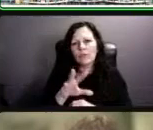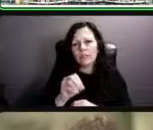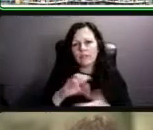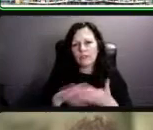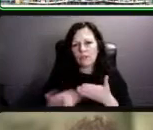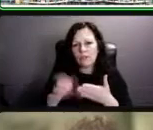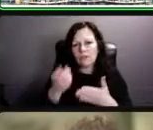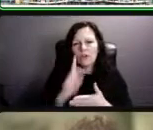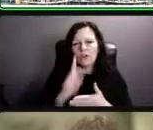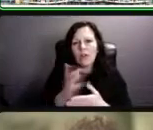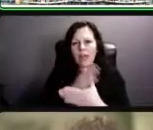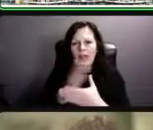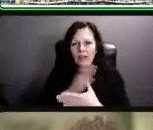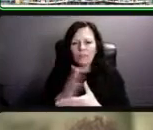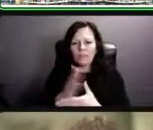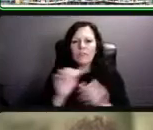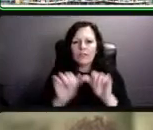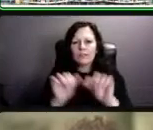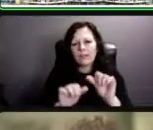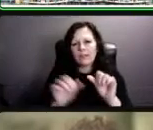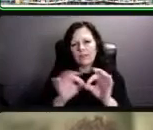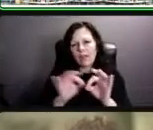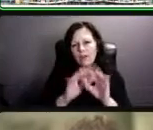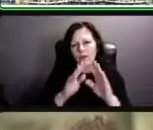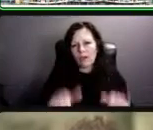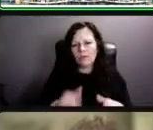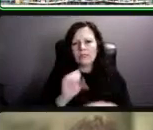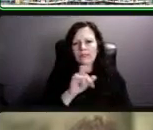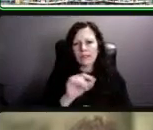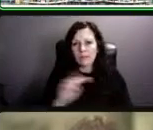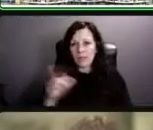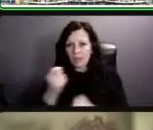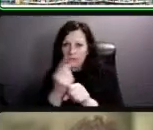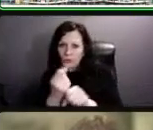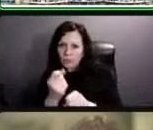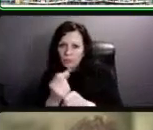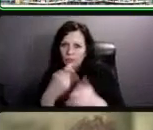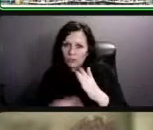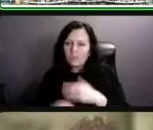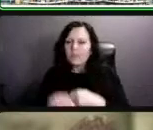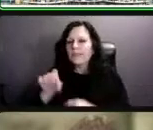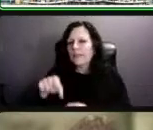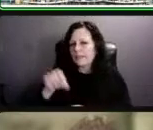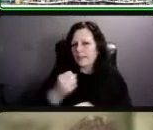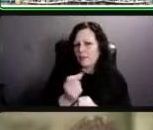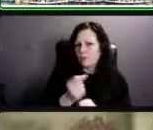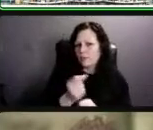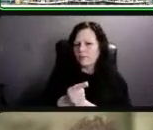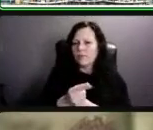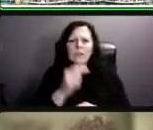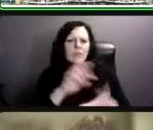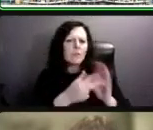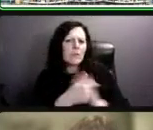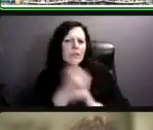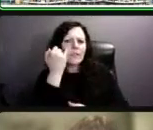FOUR THOUSAND LOCAL OPTION YOU WOULD BE A INITIAL TWO HUNDRED FIFTY DOLLARS FOR THE AVERAGE